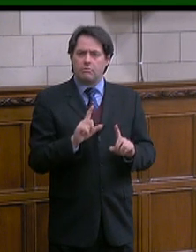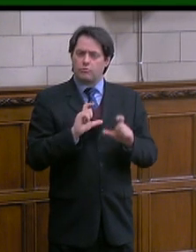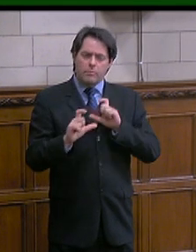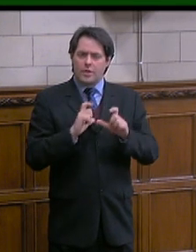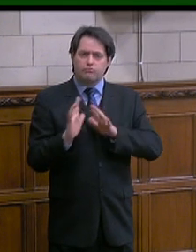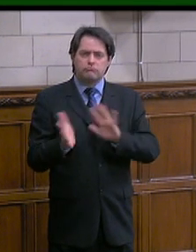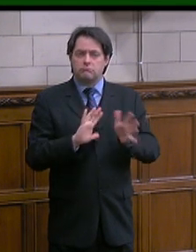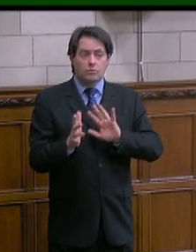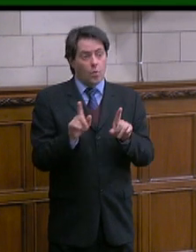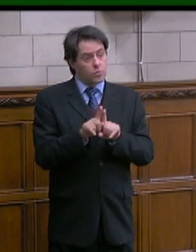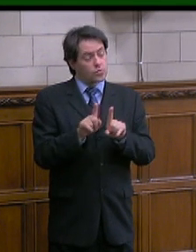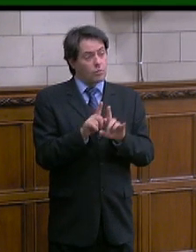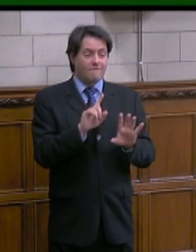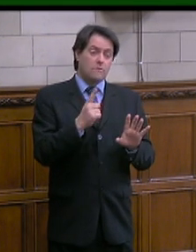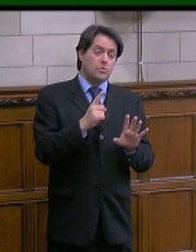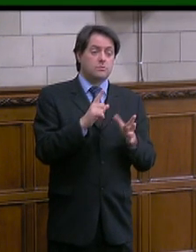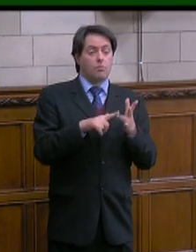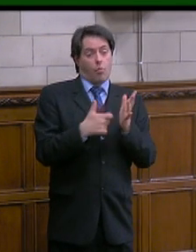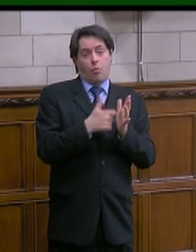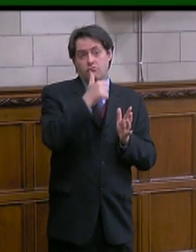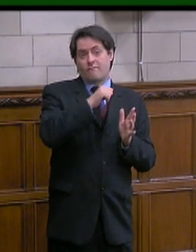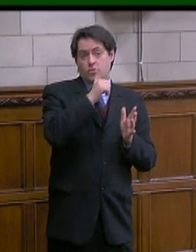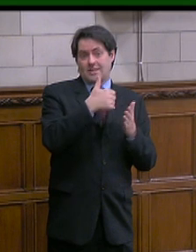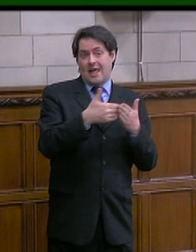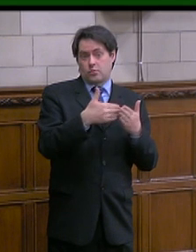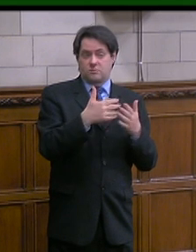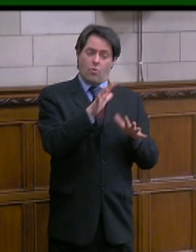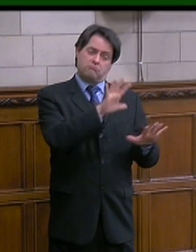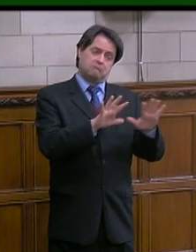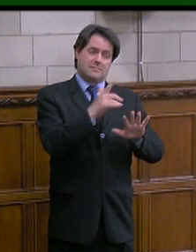or preferred language for an estimated 70,000 deaf people in the United Kingdom.